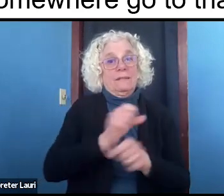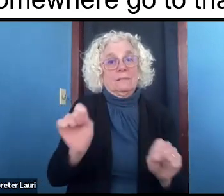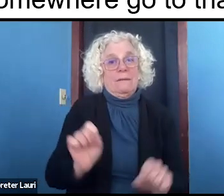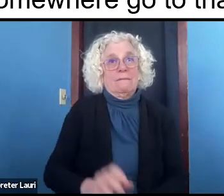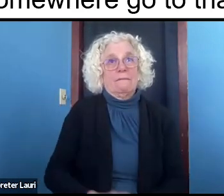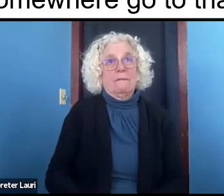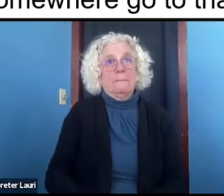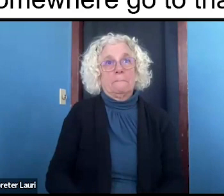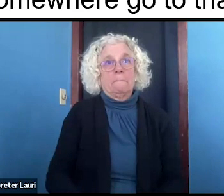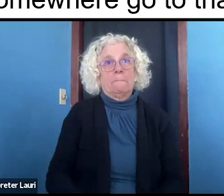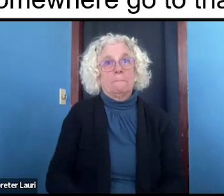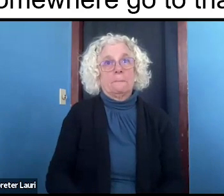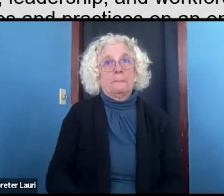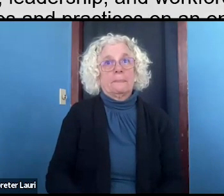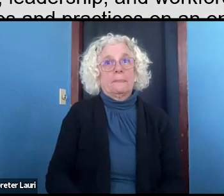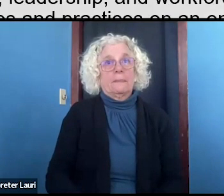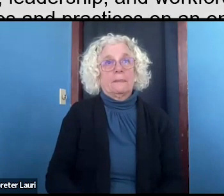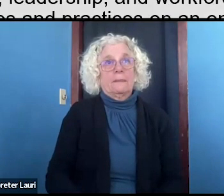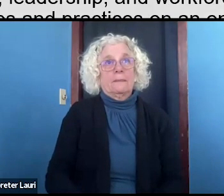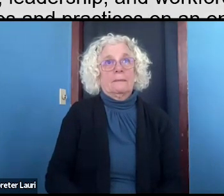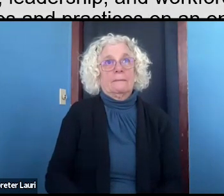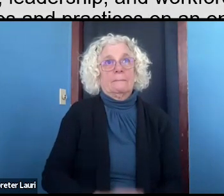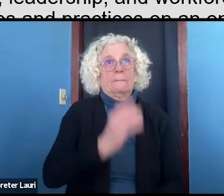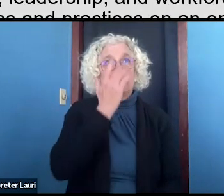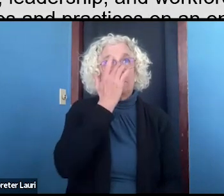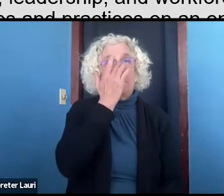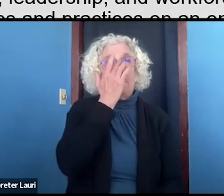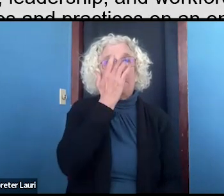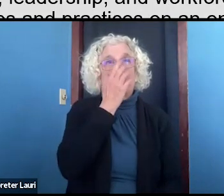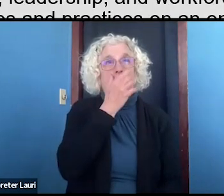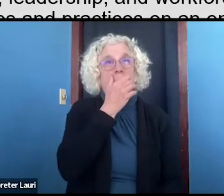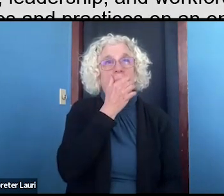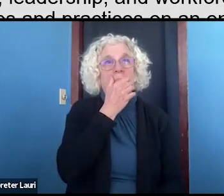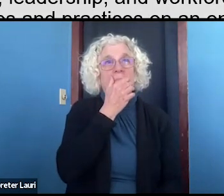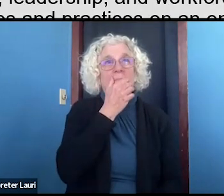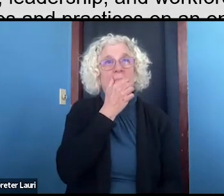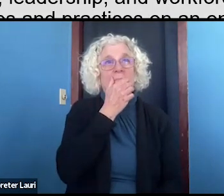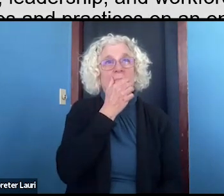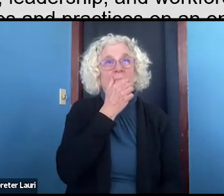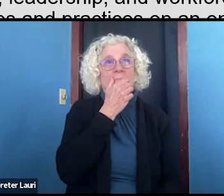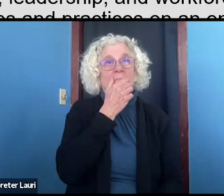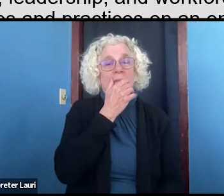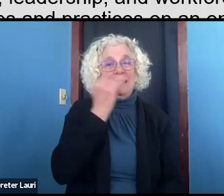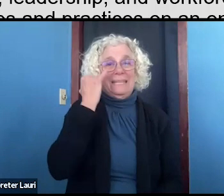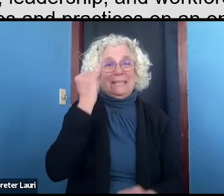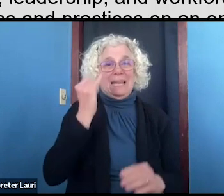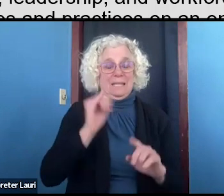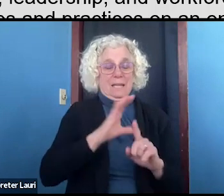Next slide, please. So the concept of culturally responsive care is not new.